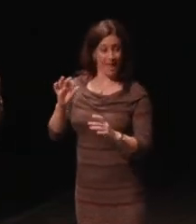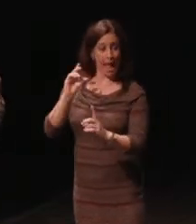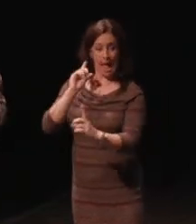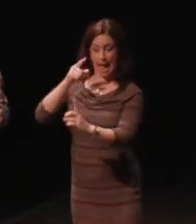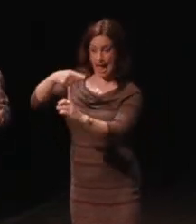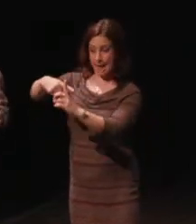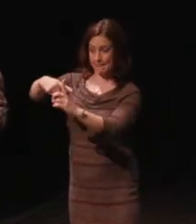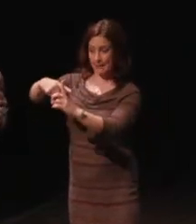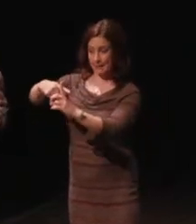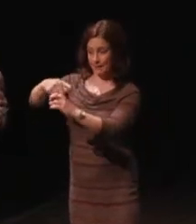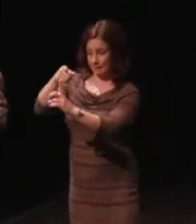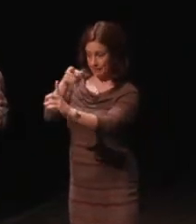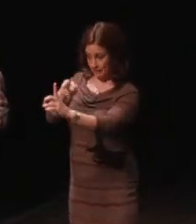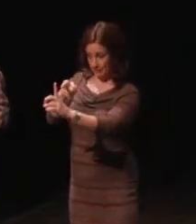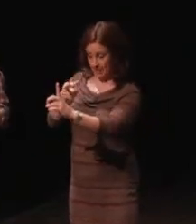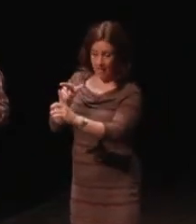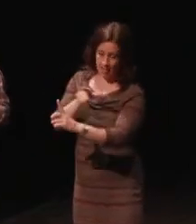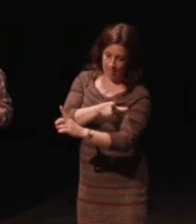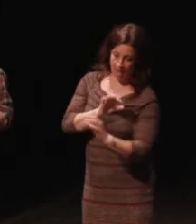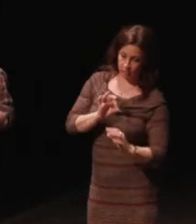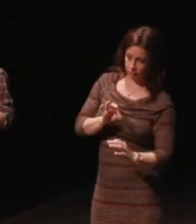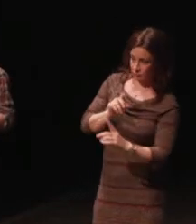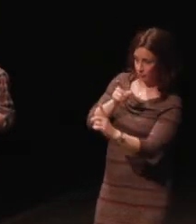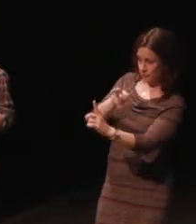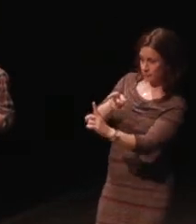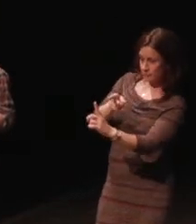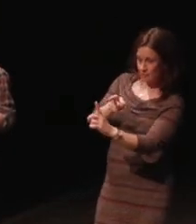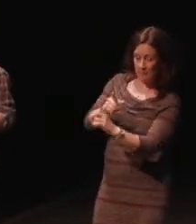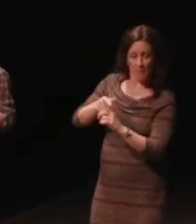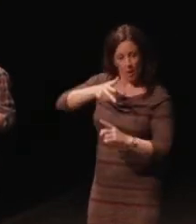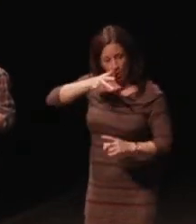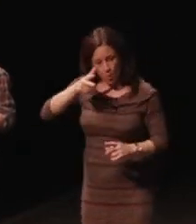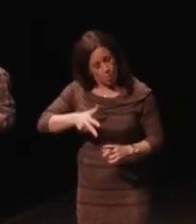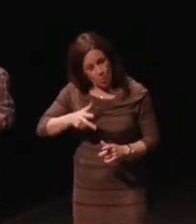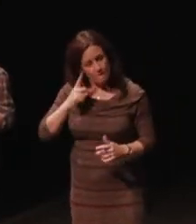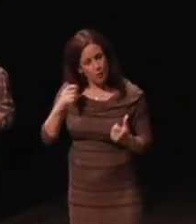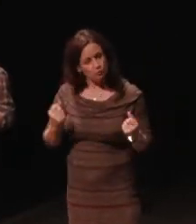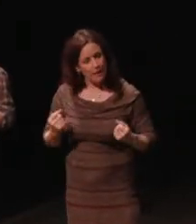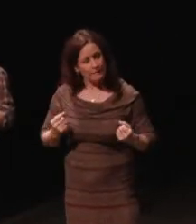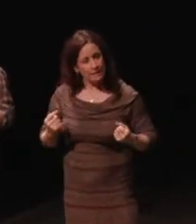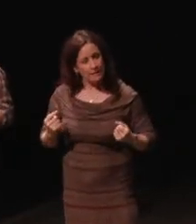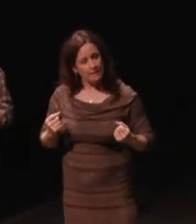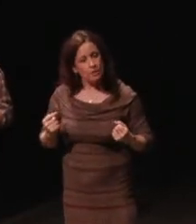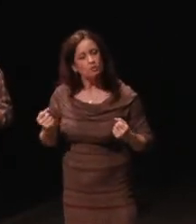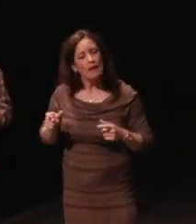on the left stick instead of the right stick, but it's really bad for driving because driving is controlled by the movement stick,